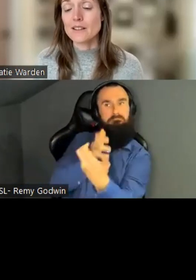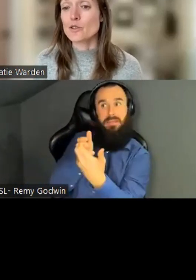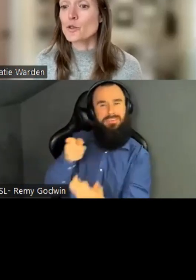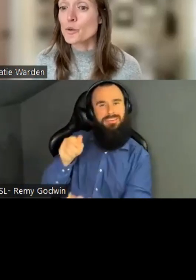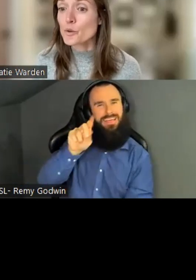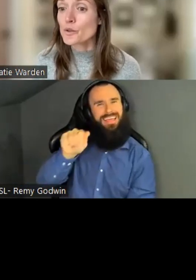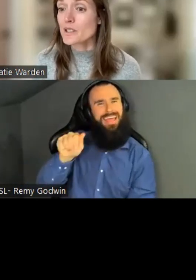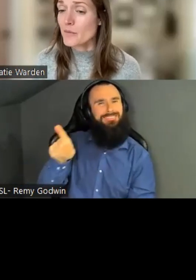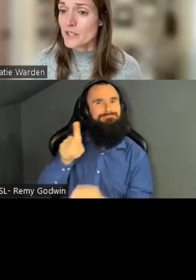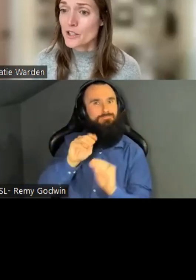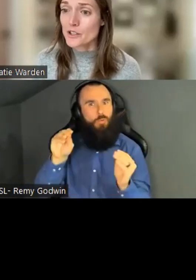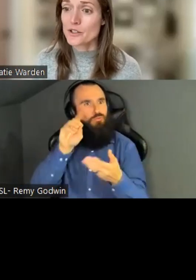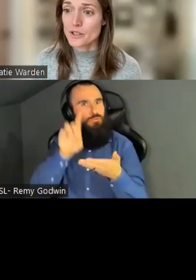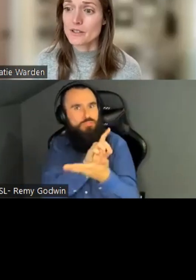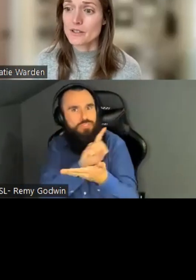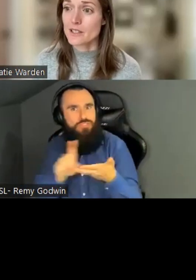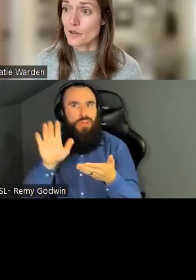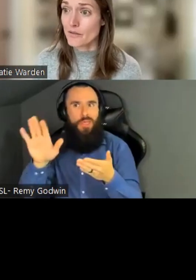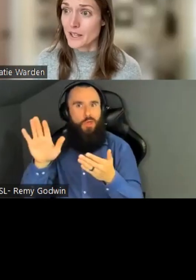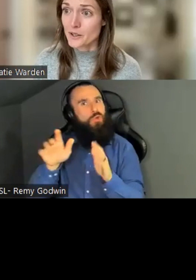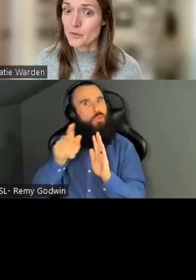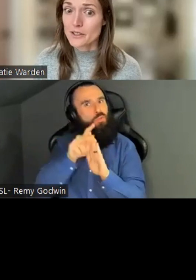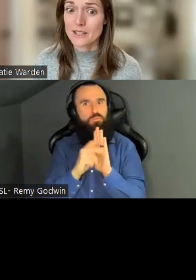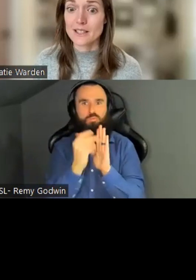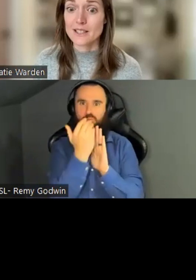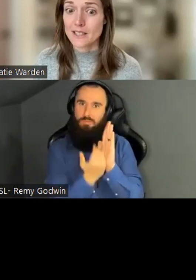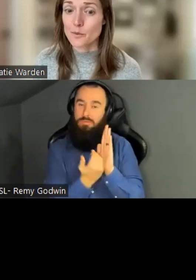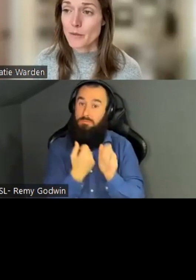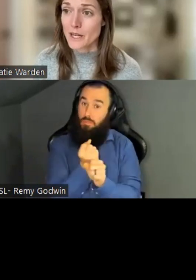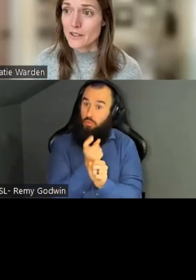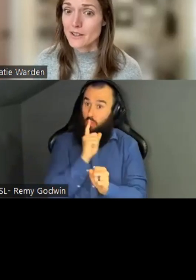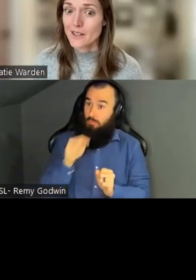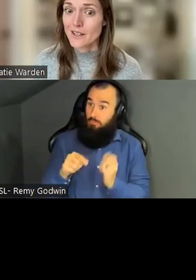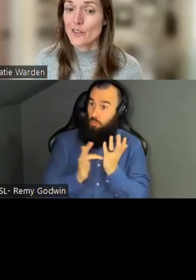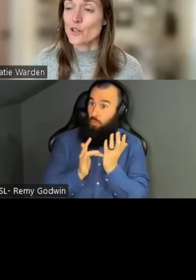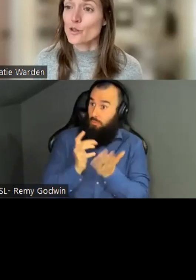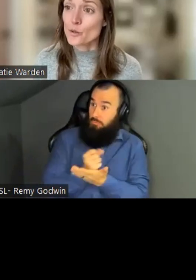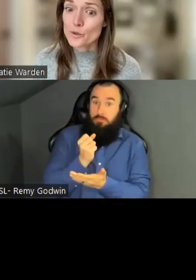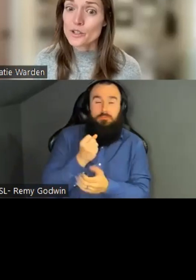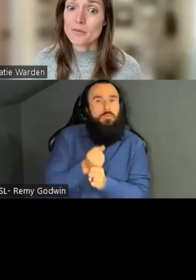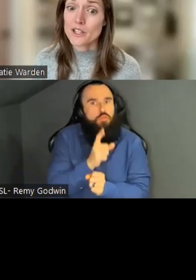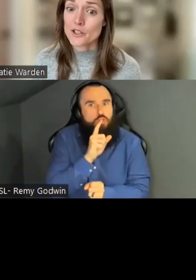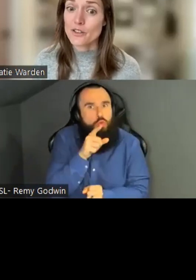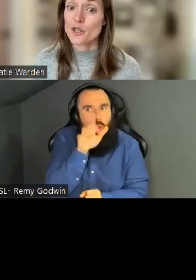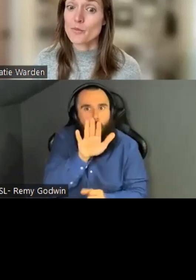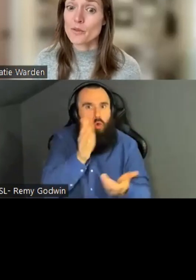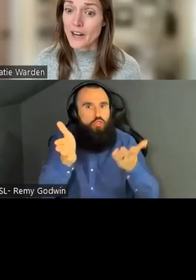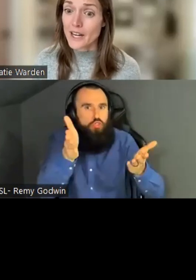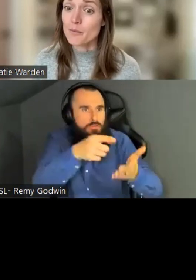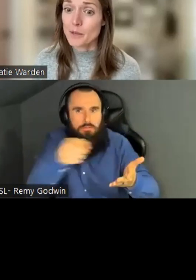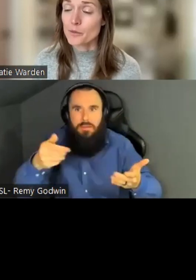These are tools to make sure your services are available in an accessible manner. They're tools to make sure that you're providing people